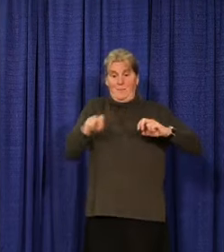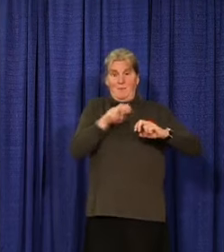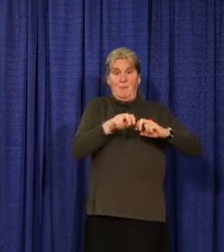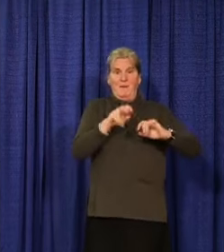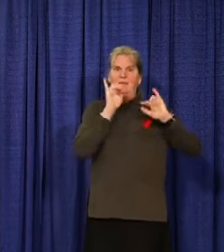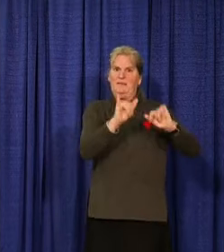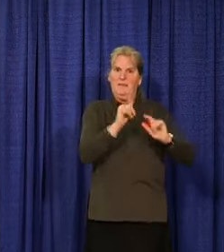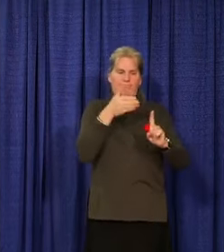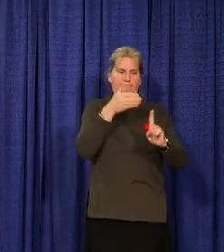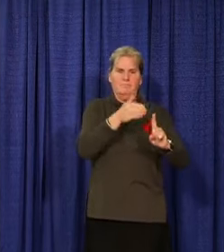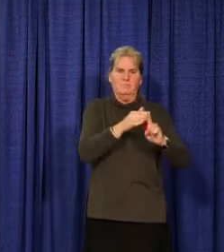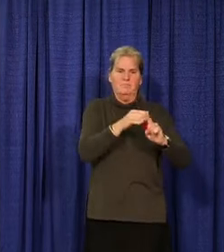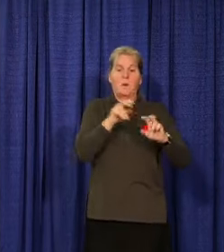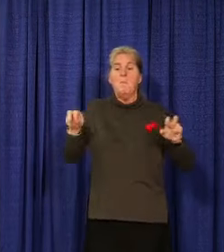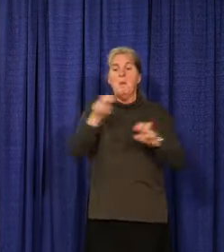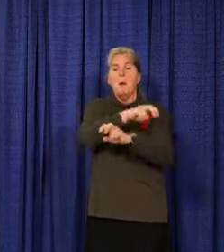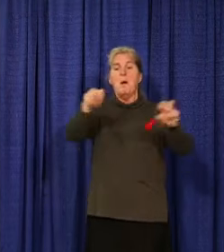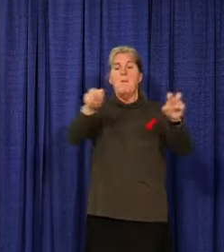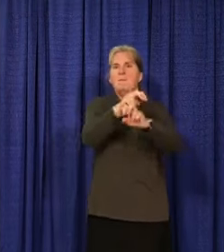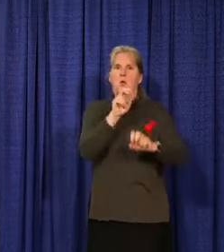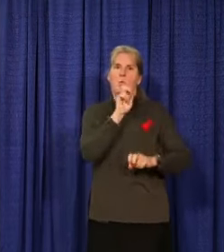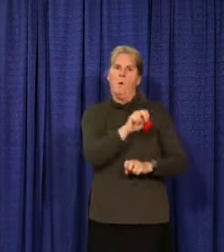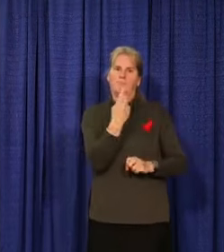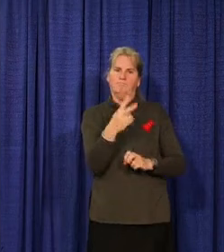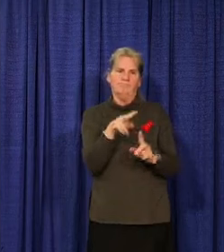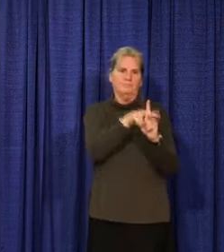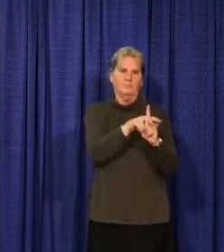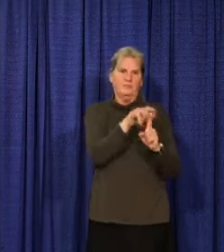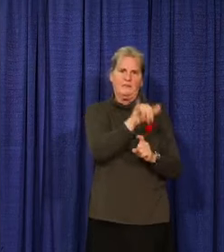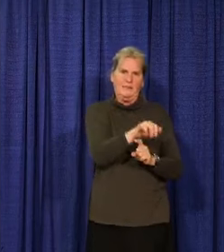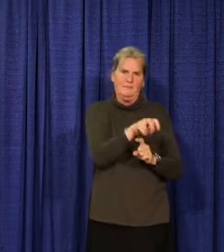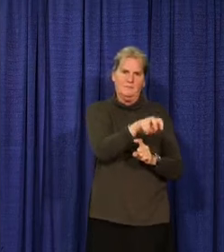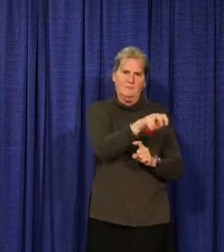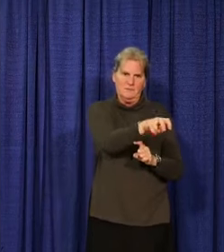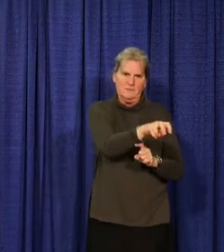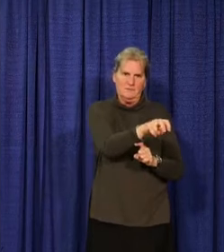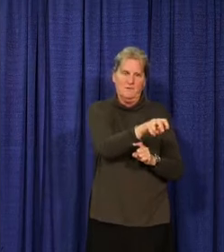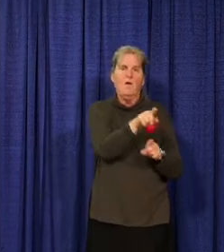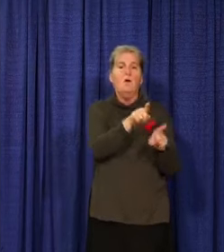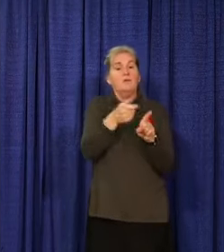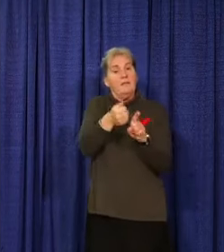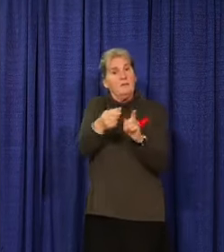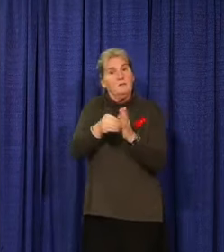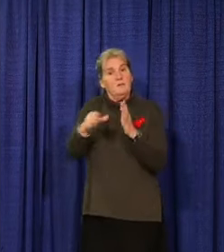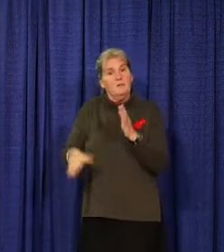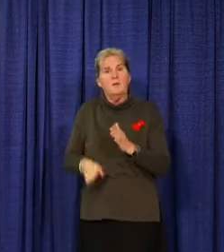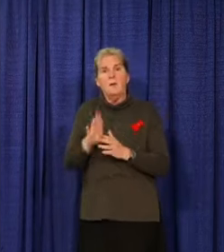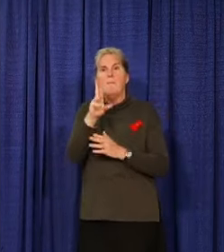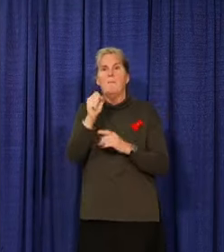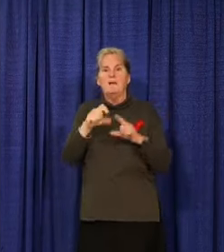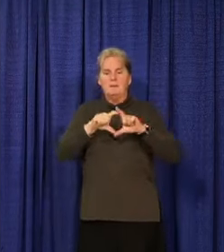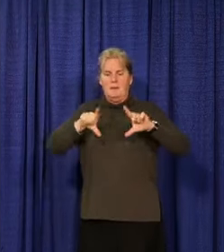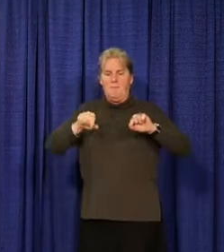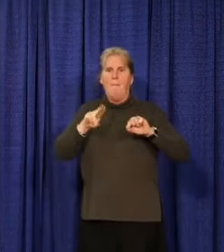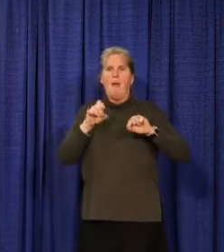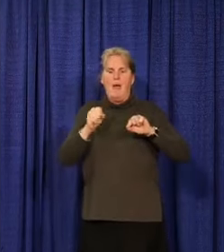rides to and from school. Students will be provided with and need to carry a school bus